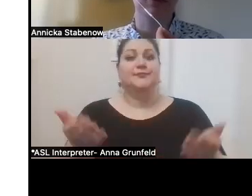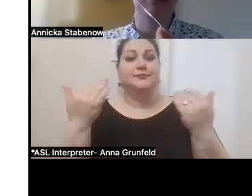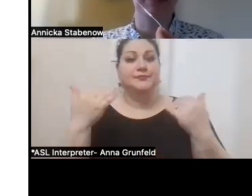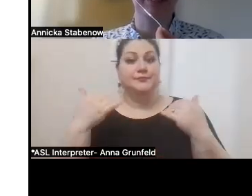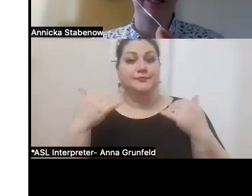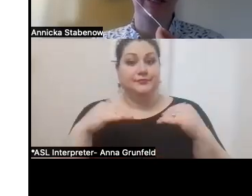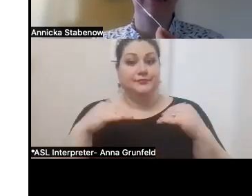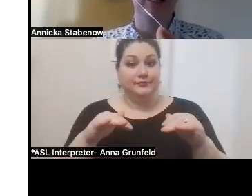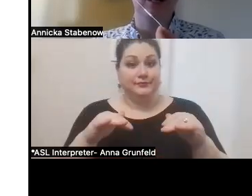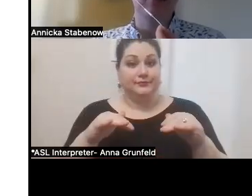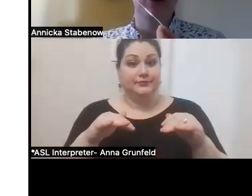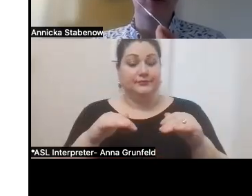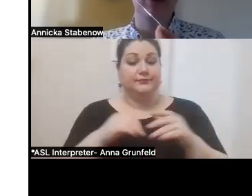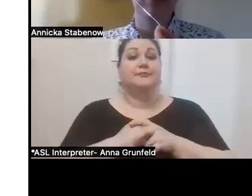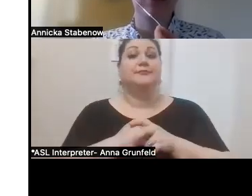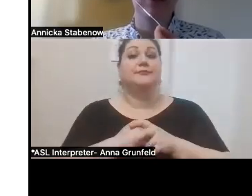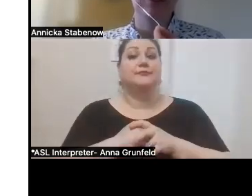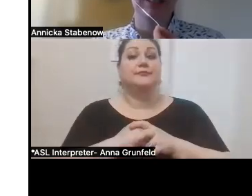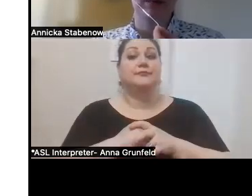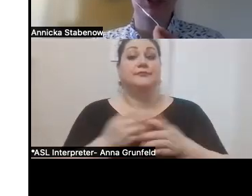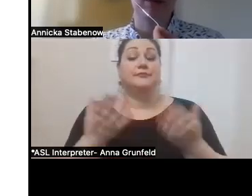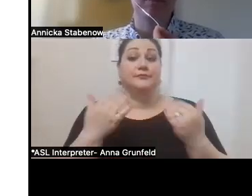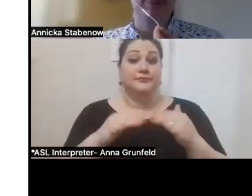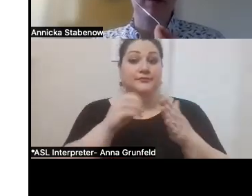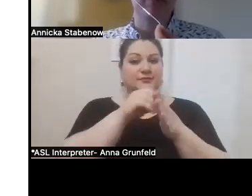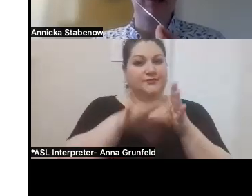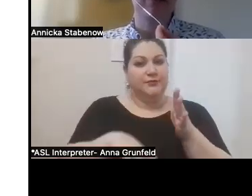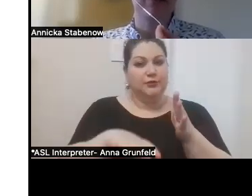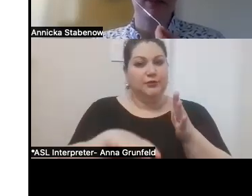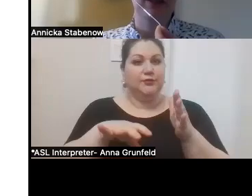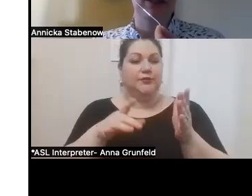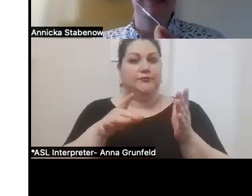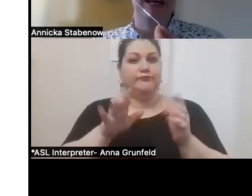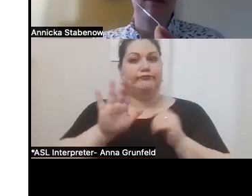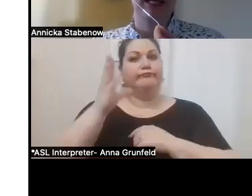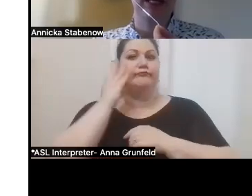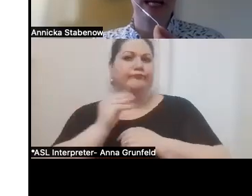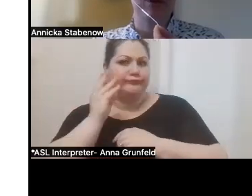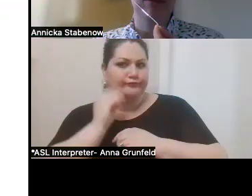placement settings, followed by a student snapshot, my lived experience navigating adaptive